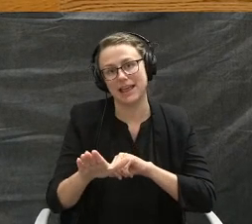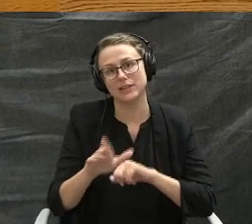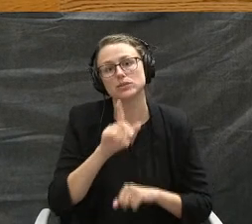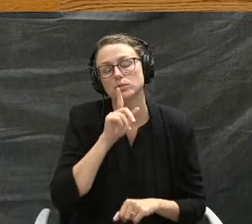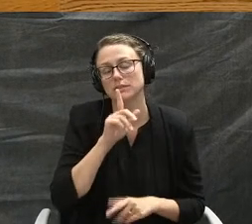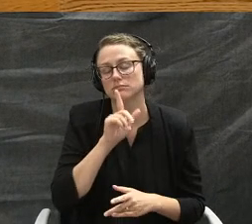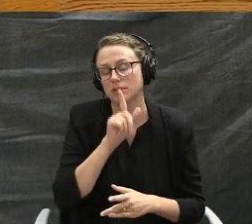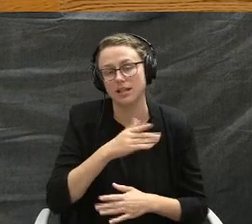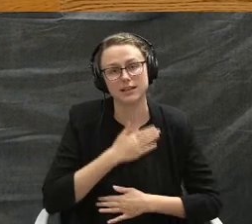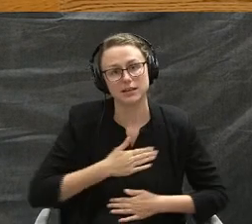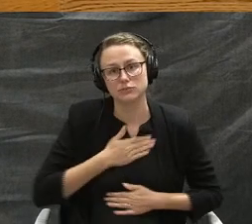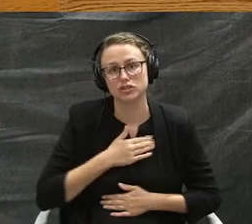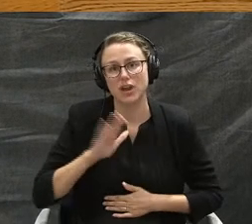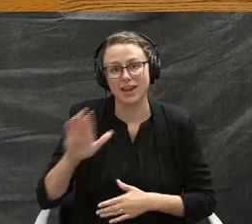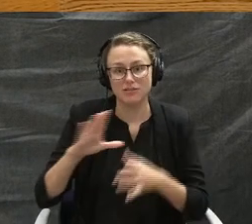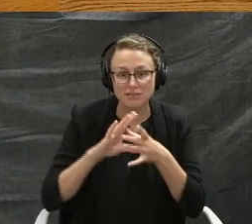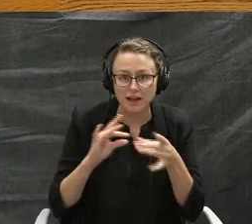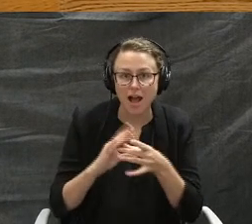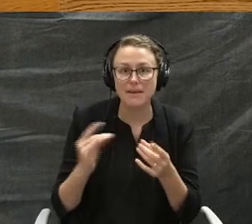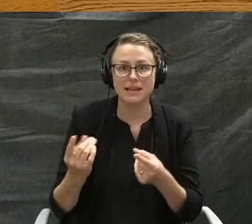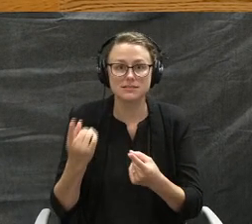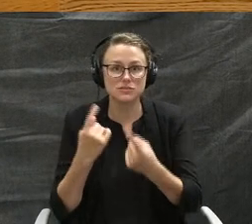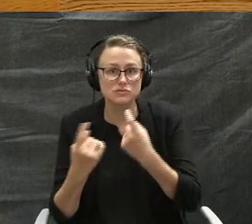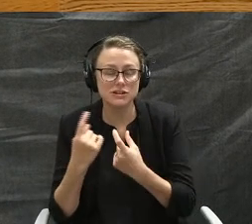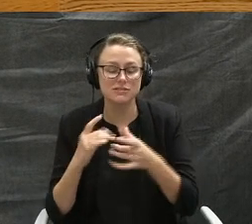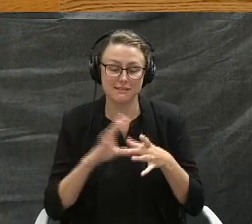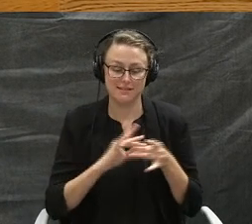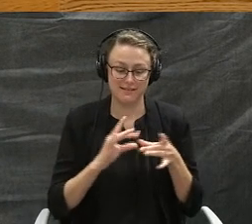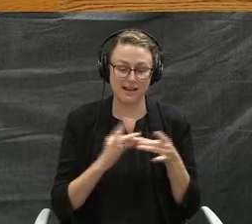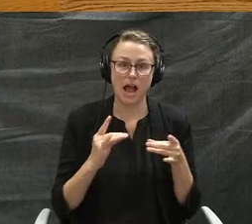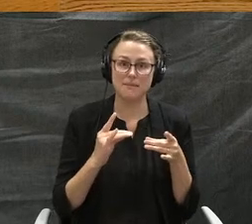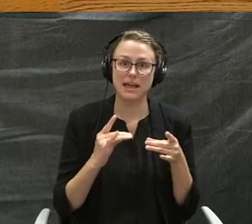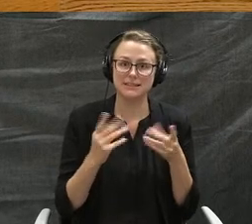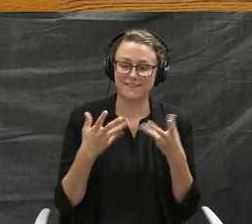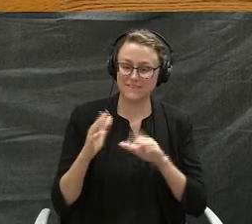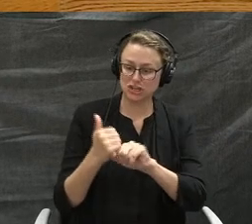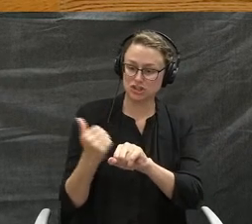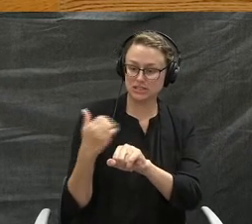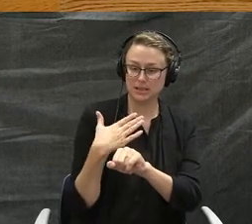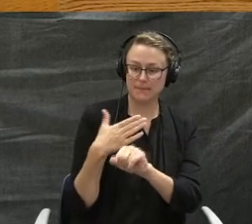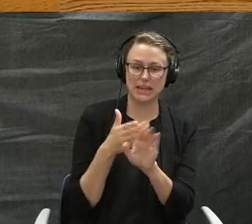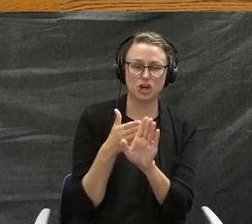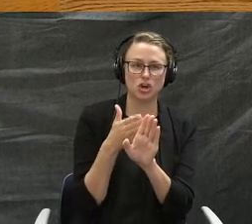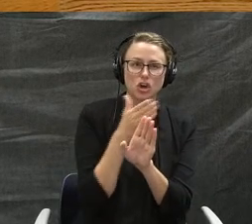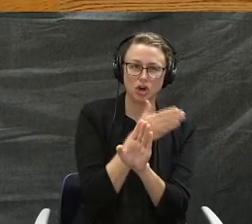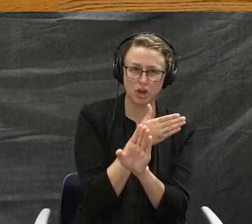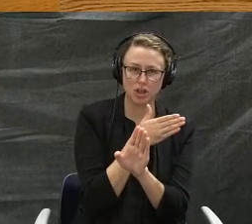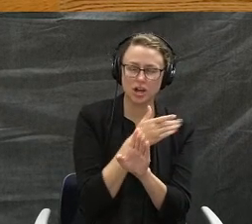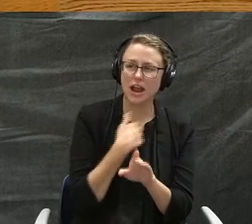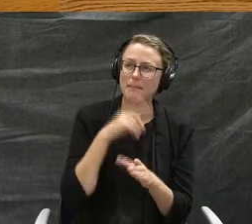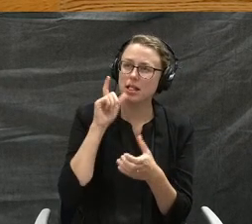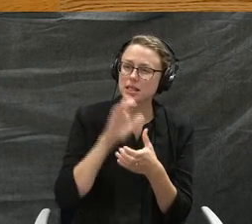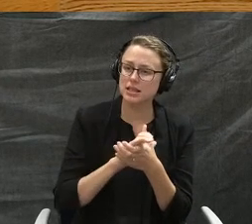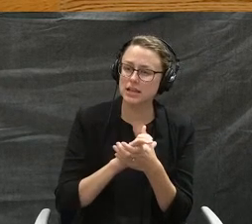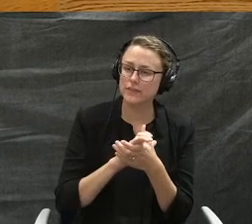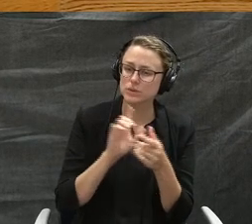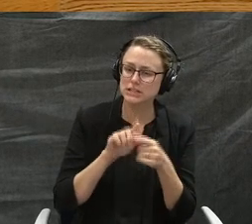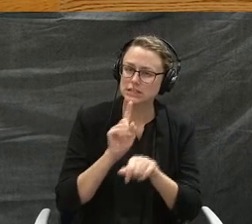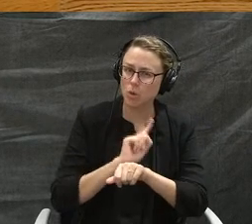were submitted earlier. I believe it was in up until 1:00 o'clock today have already been forwarded to the board, so we